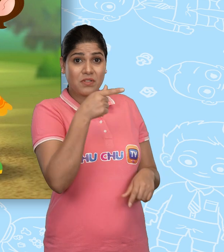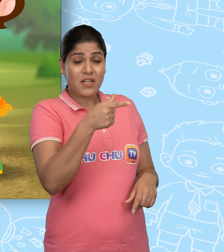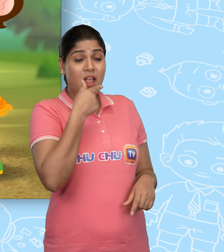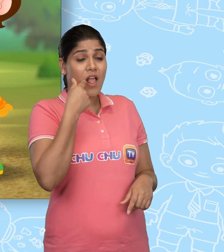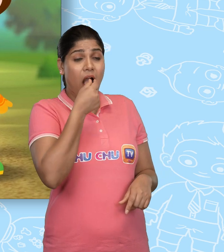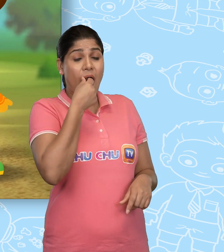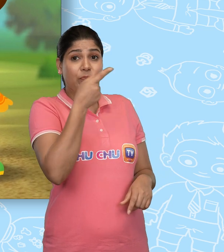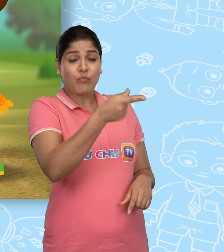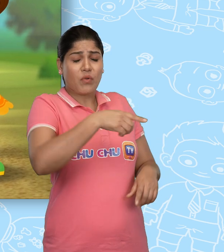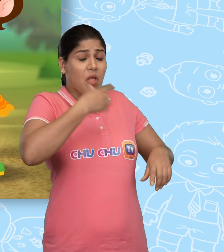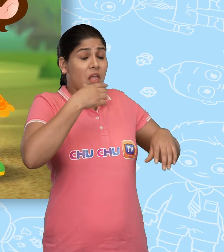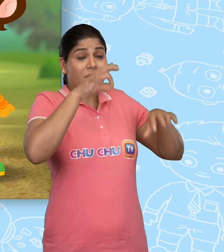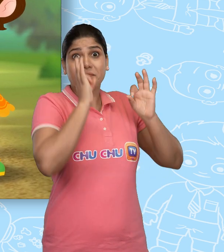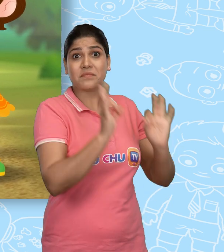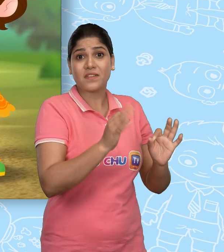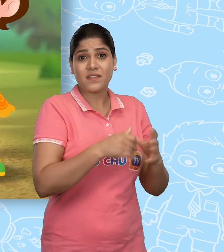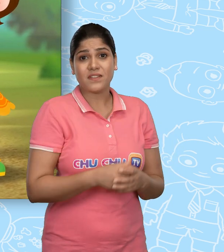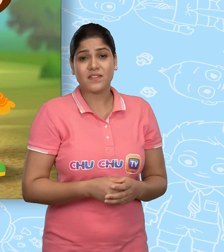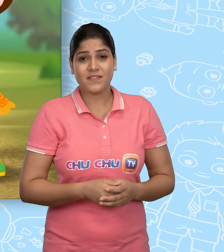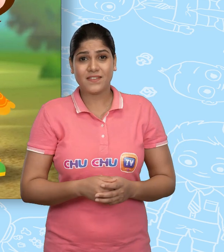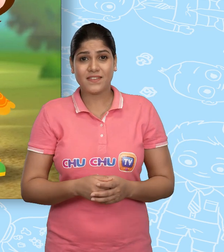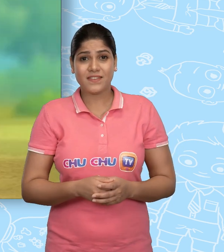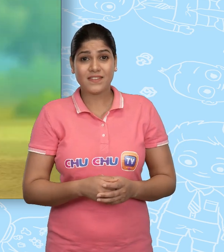These peaches are delicious Baby Taku.